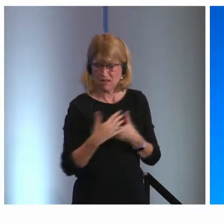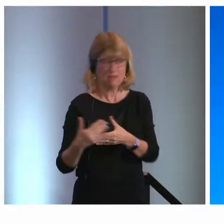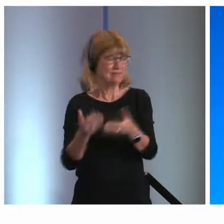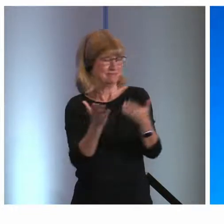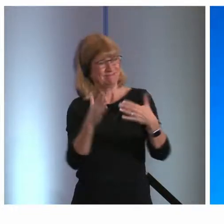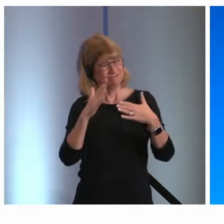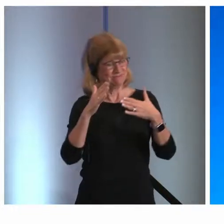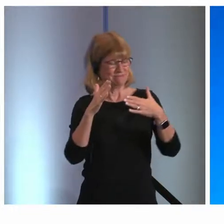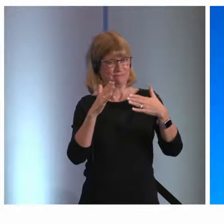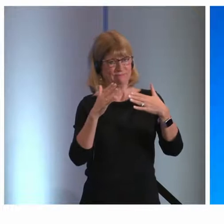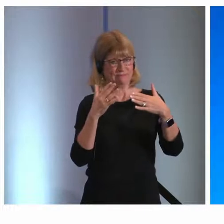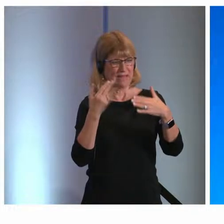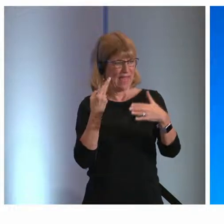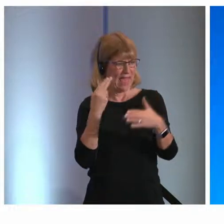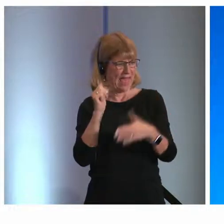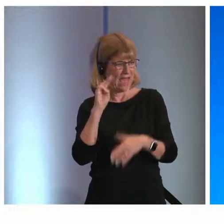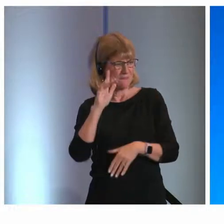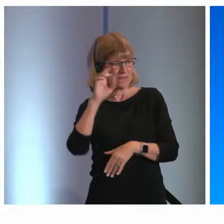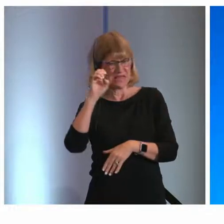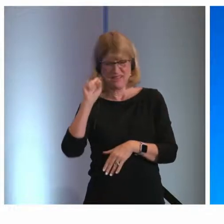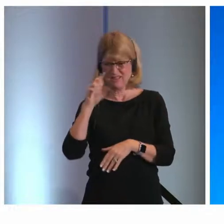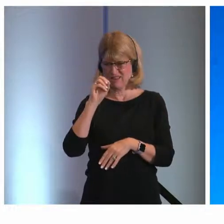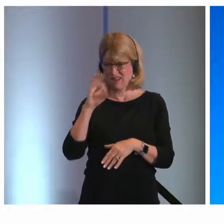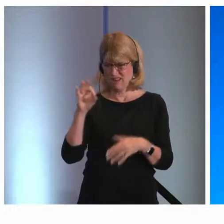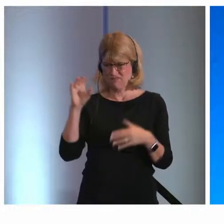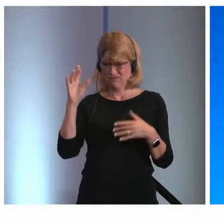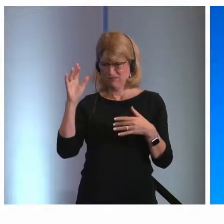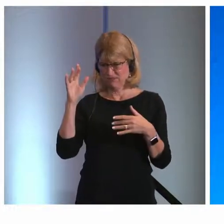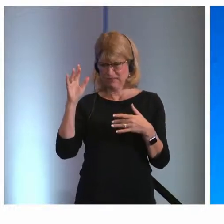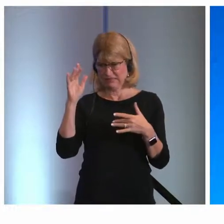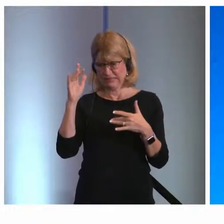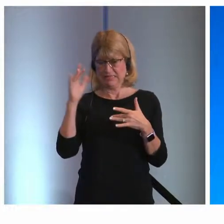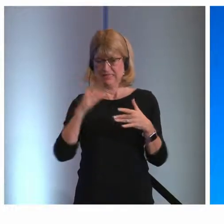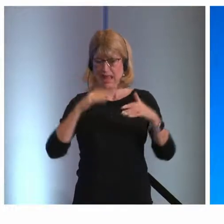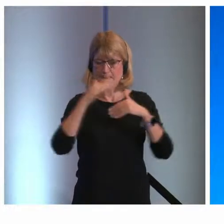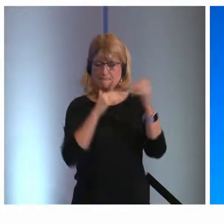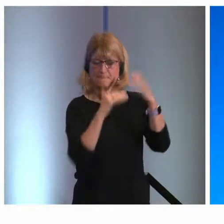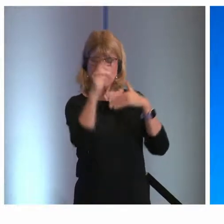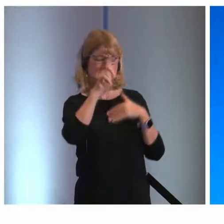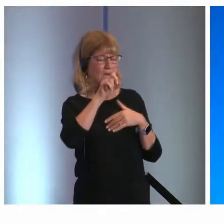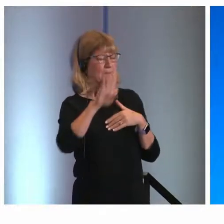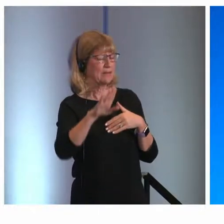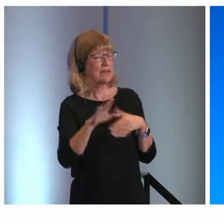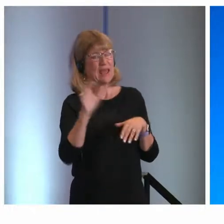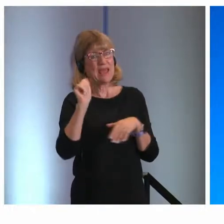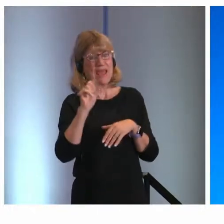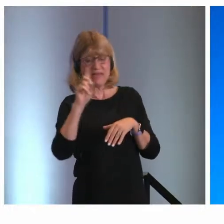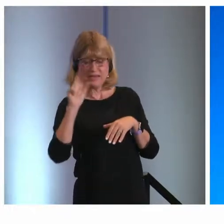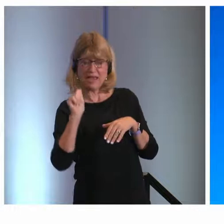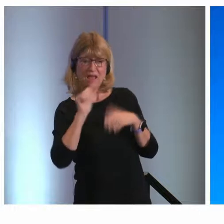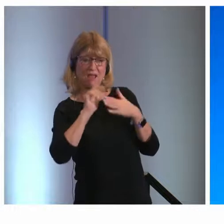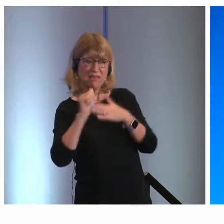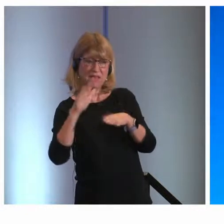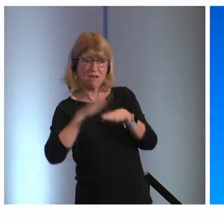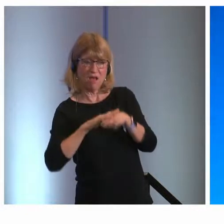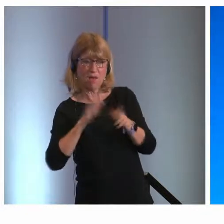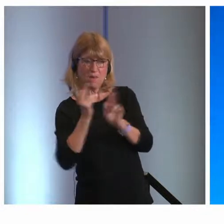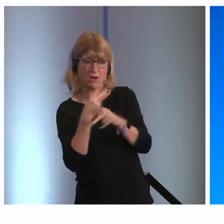all the folks, who we've work with over the last two years of this, what do we call this? The hamlet of diseases and